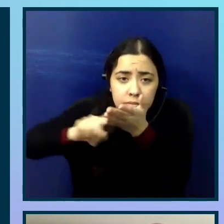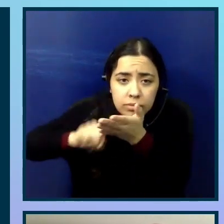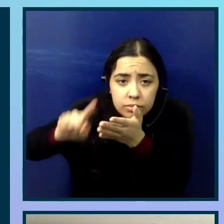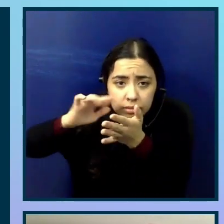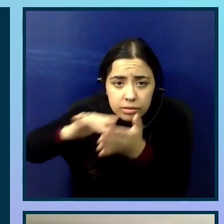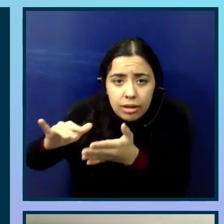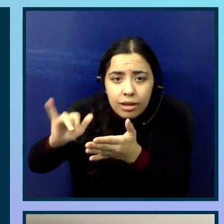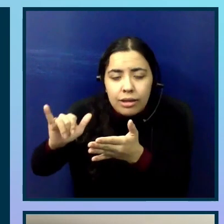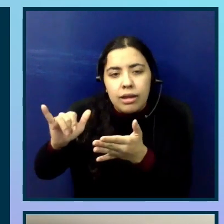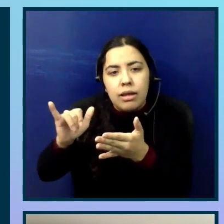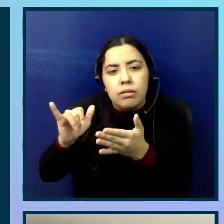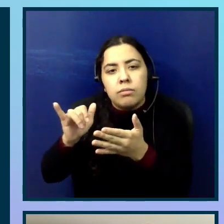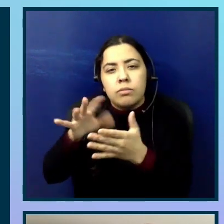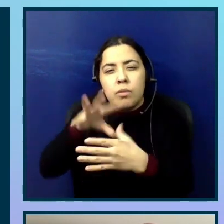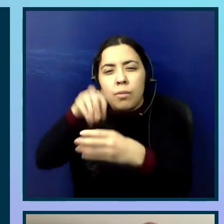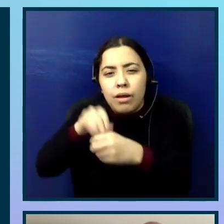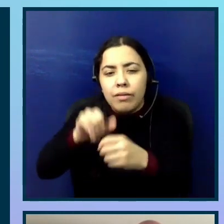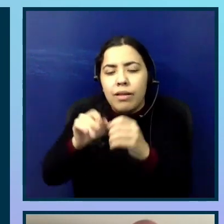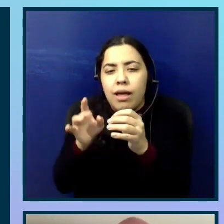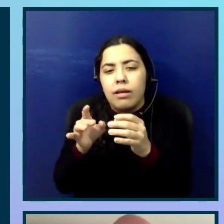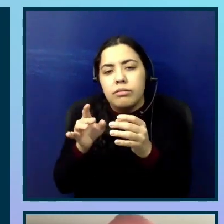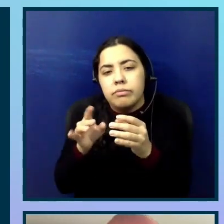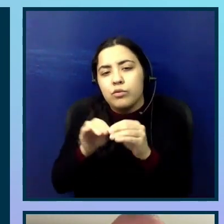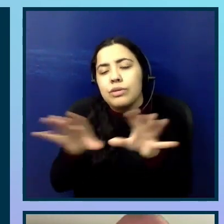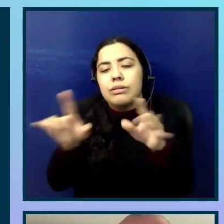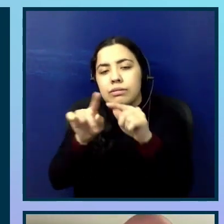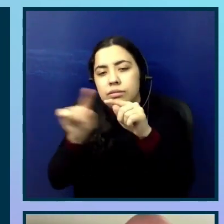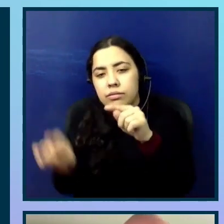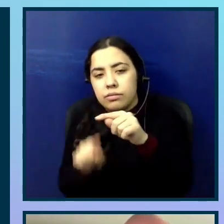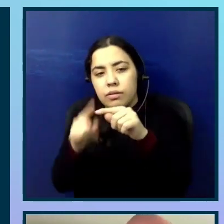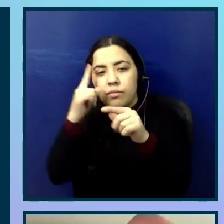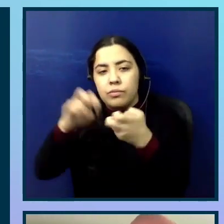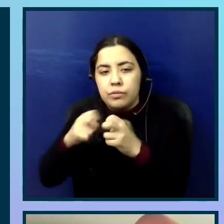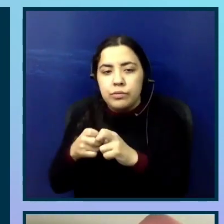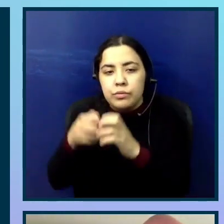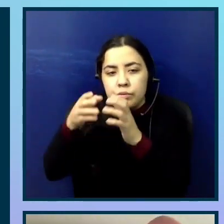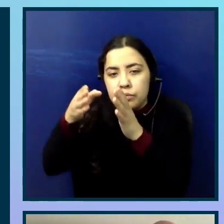can identify on individual, you know, where there are issues on an individual products recurring.